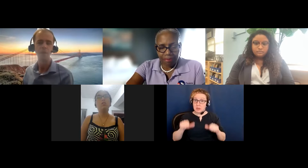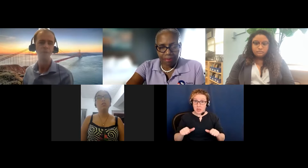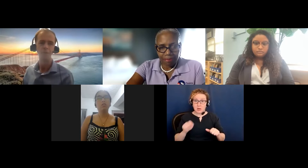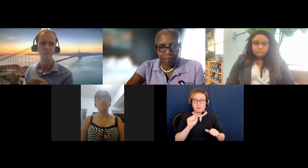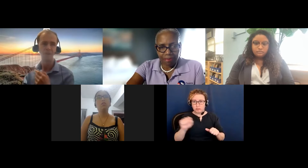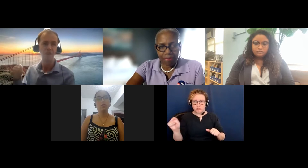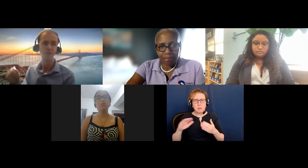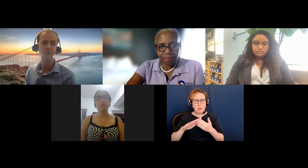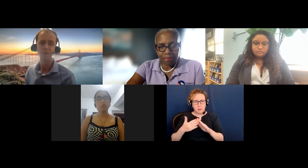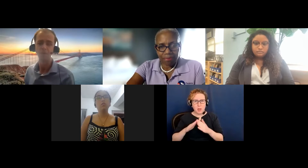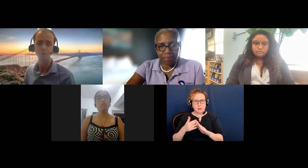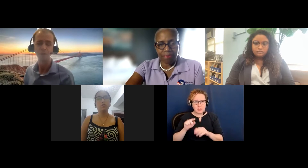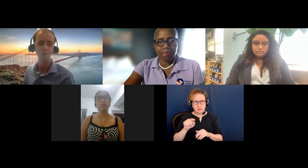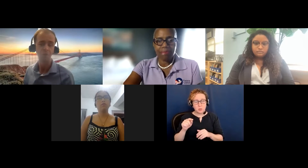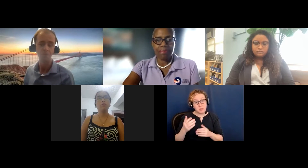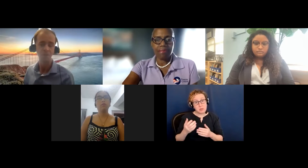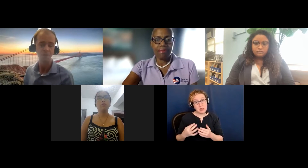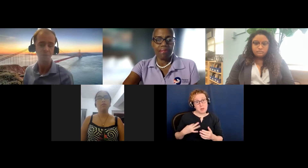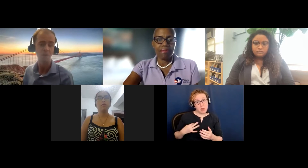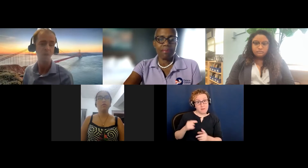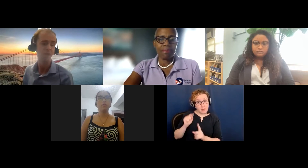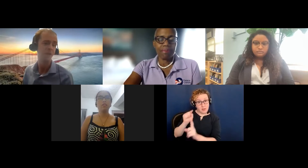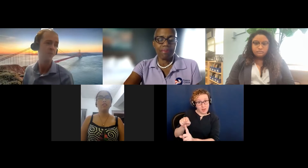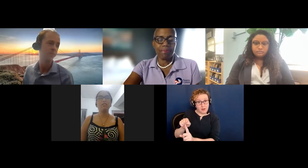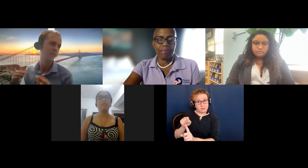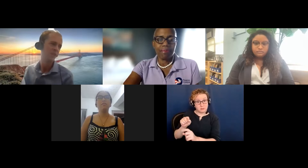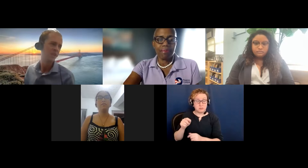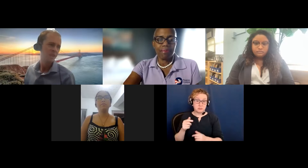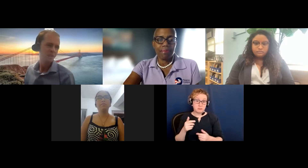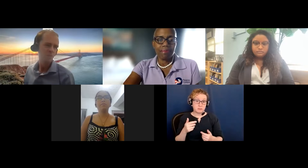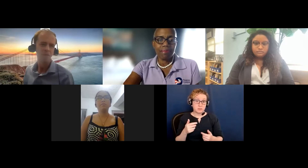when they are evaluating your ability to serve and how well they will be able to support you.